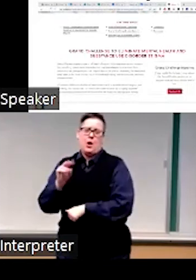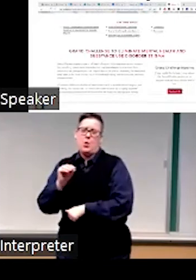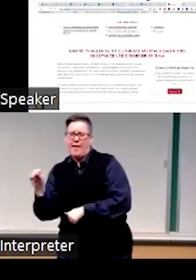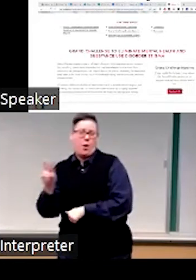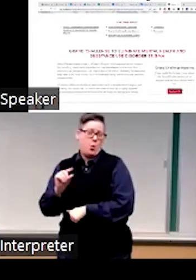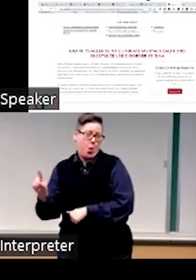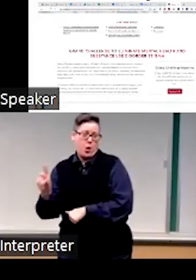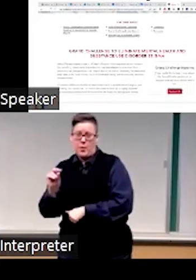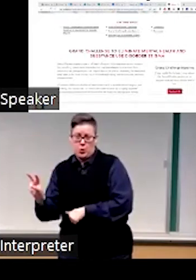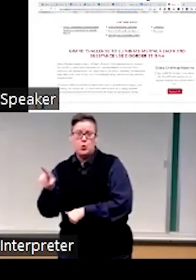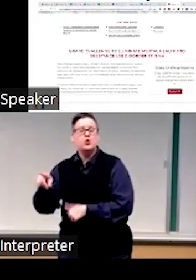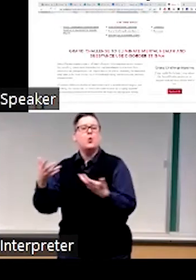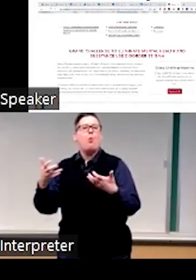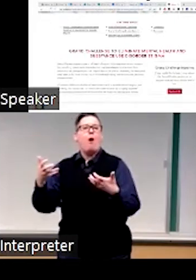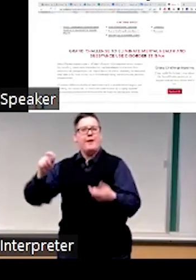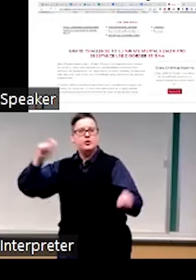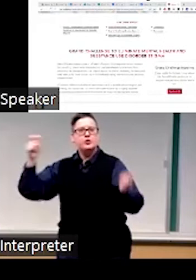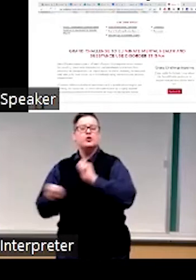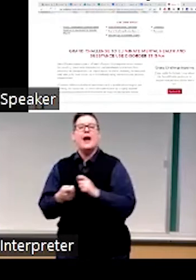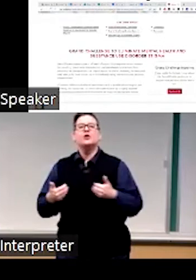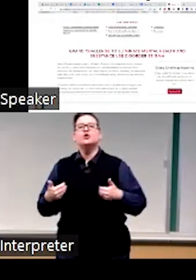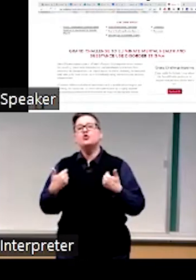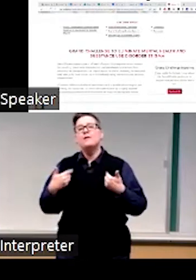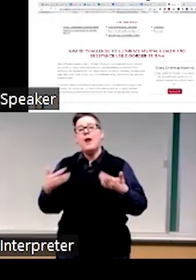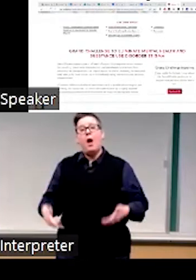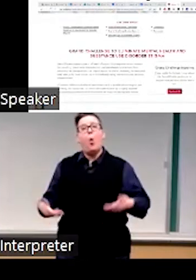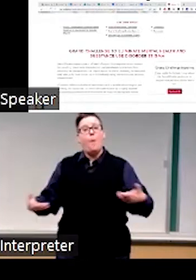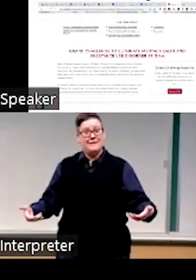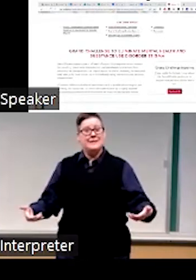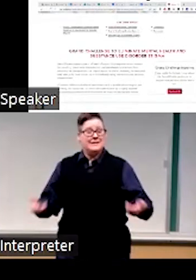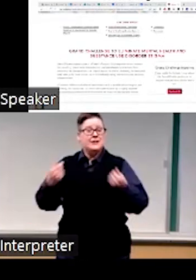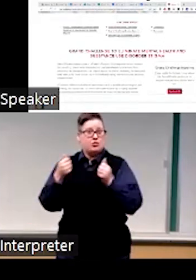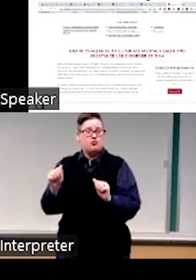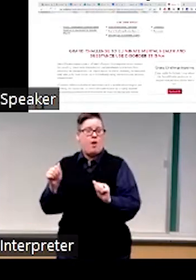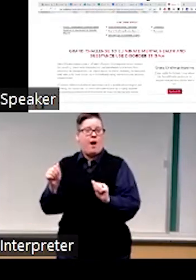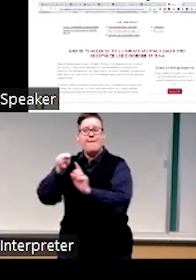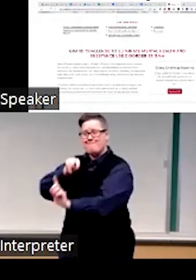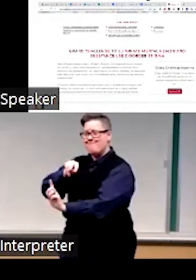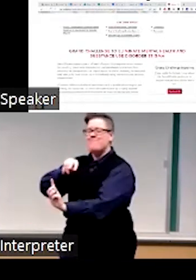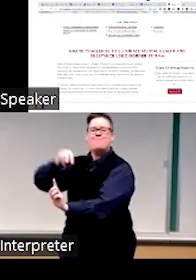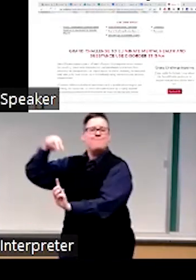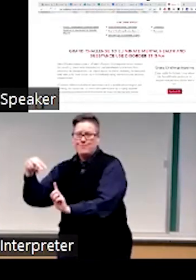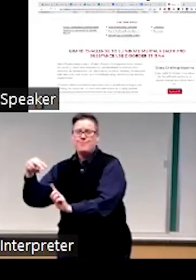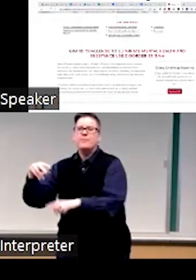to try to change um juvenile obesity and trying to looking at how you know how is it that we